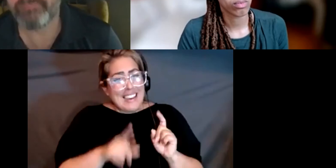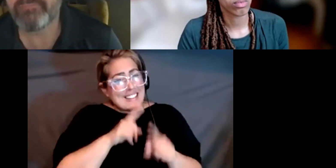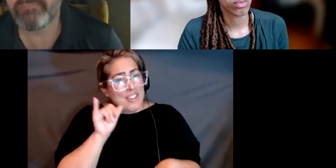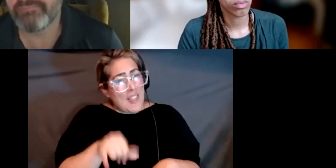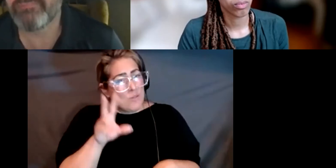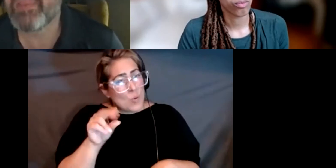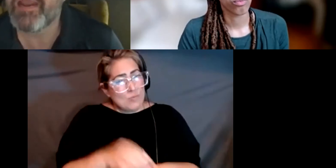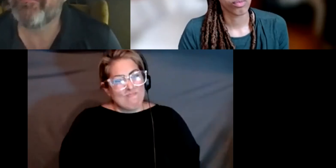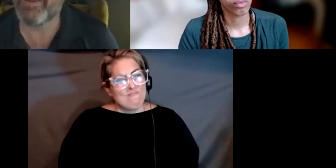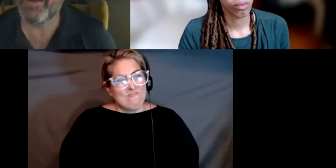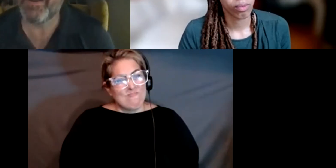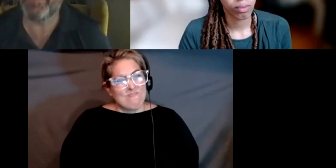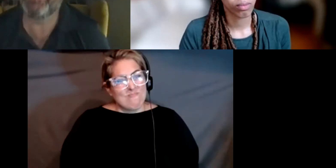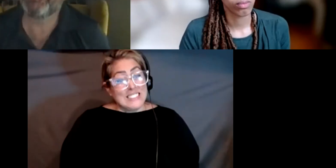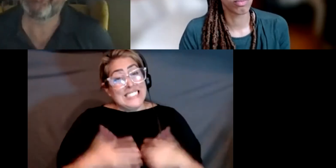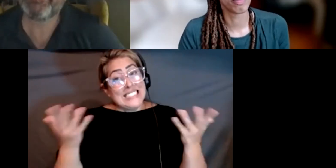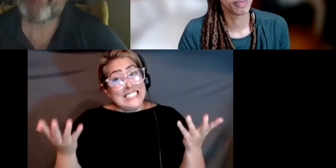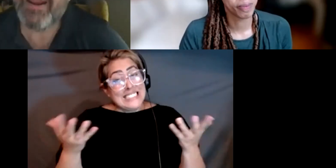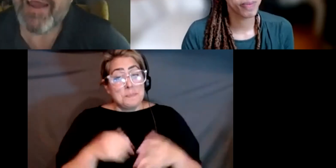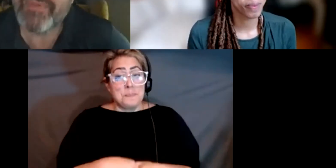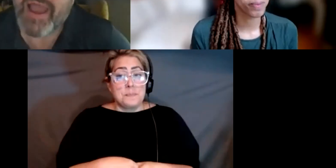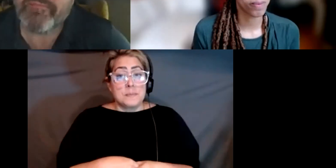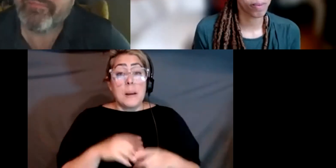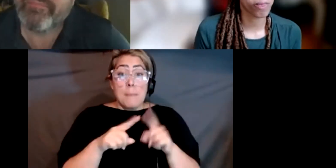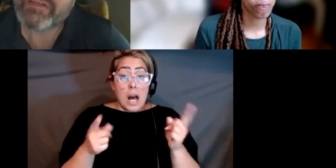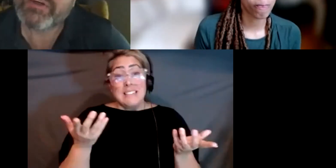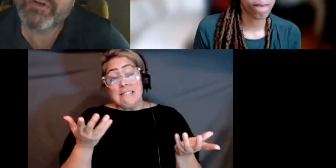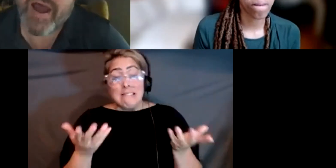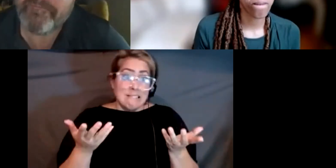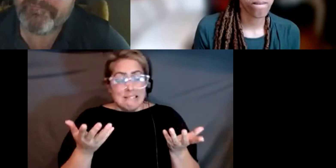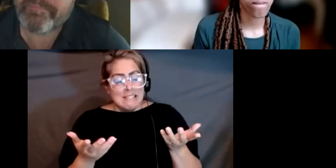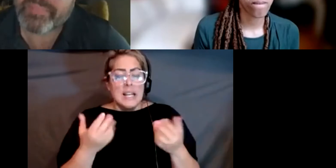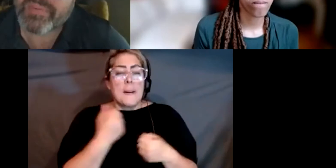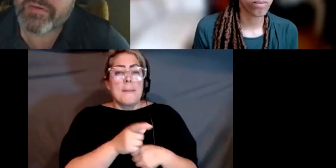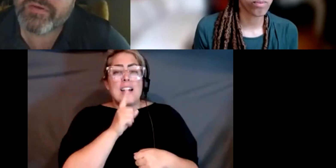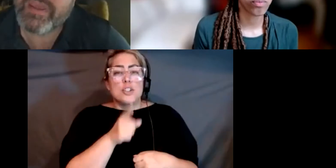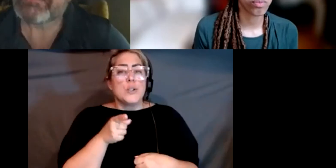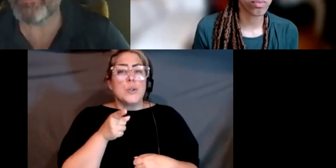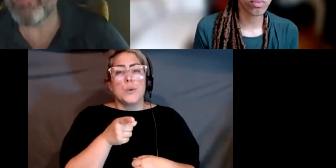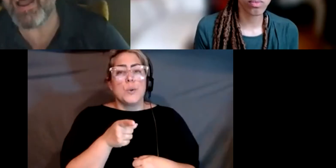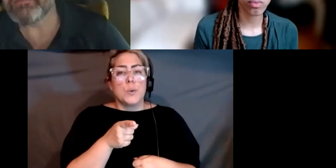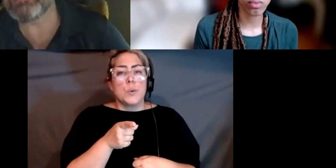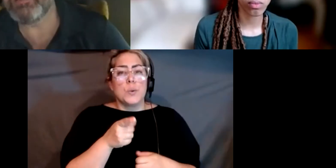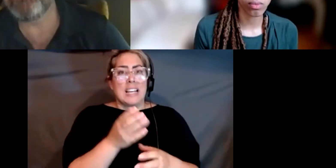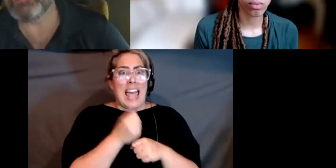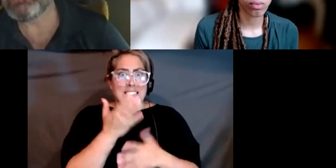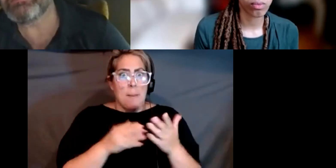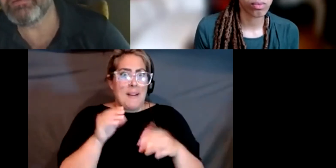But make sure you get some advice. If that is exactly the case